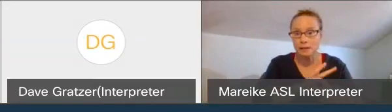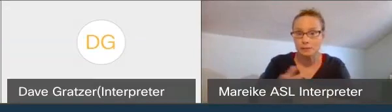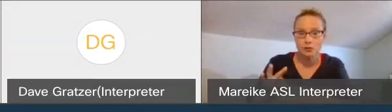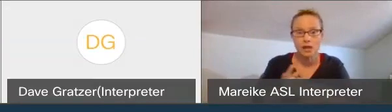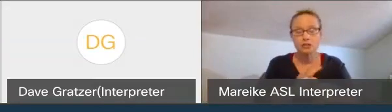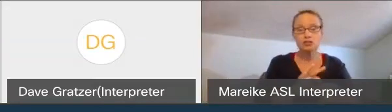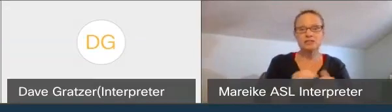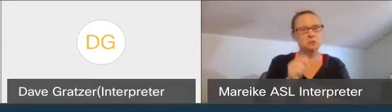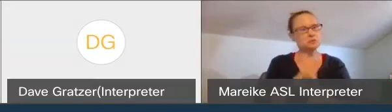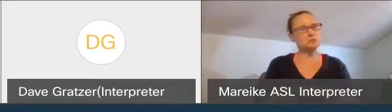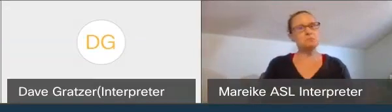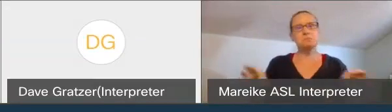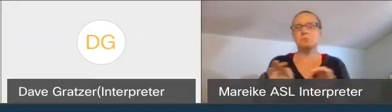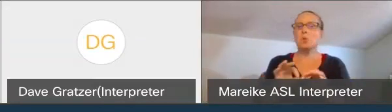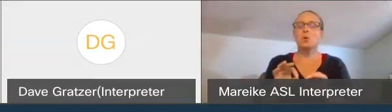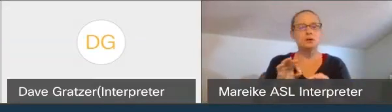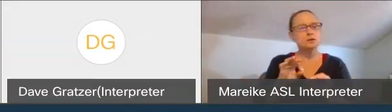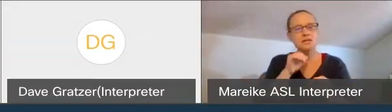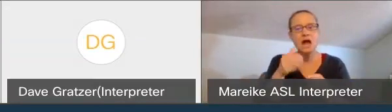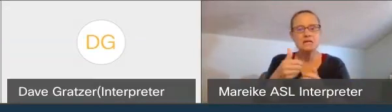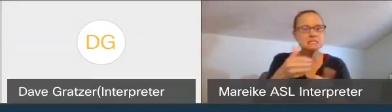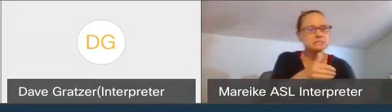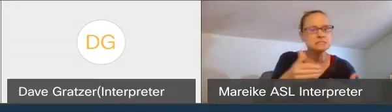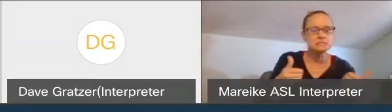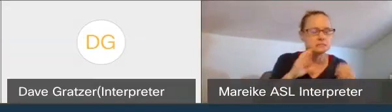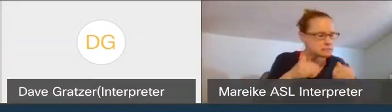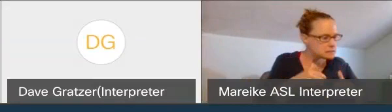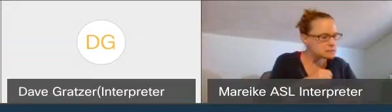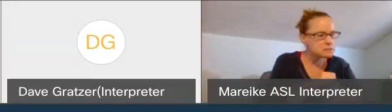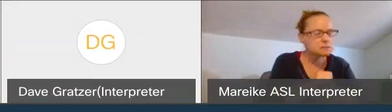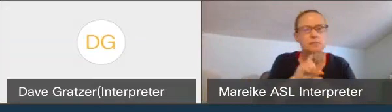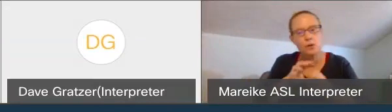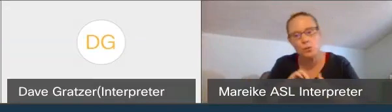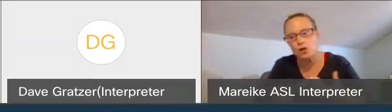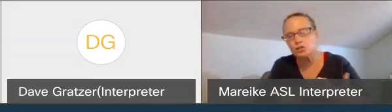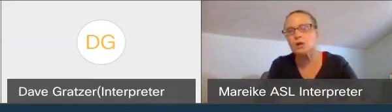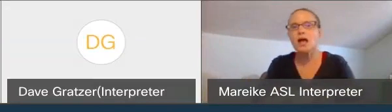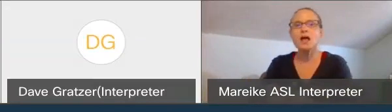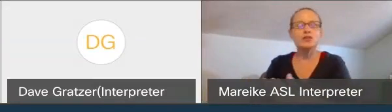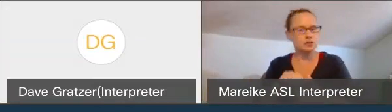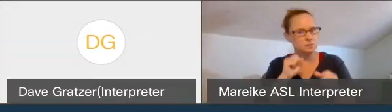get out of the siloes, work together, keep that dialogue going, and be amazed in the things that we could do.